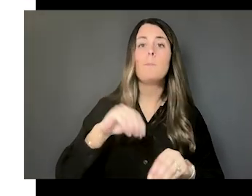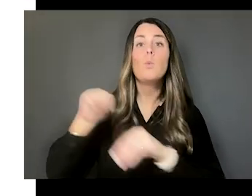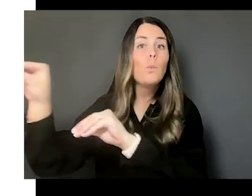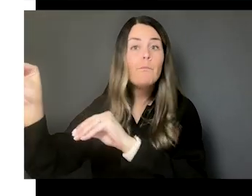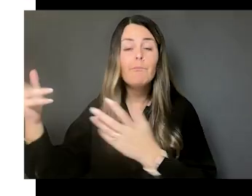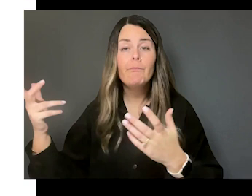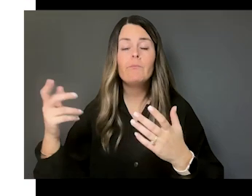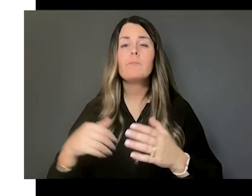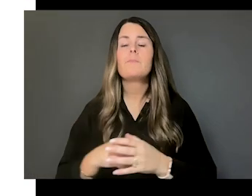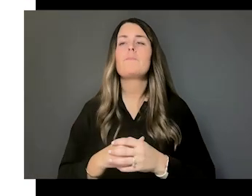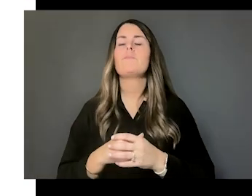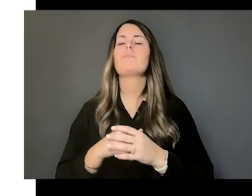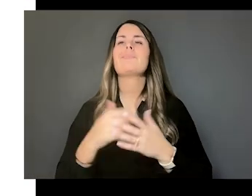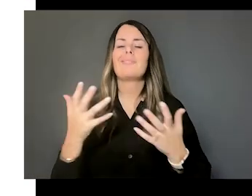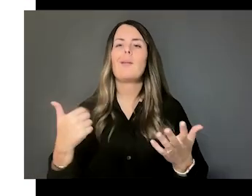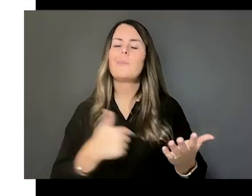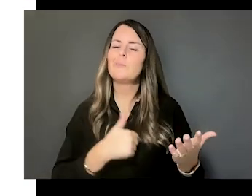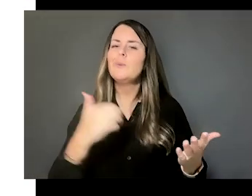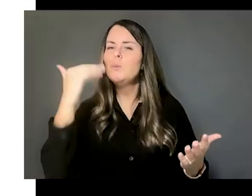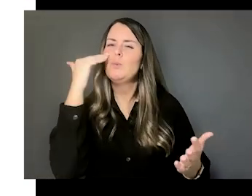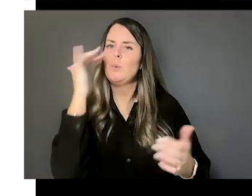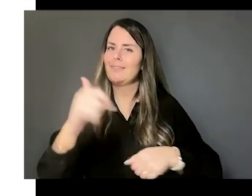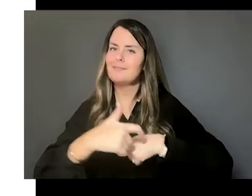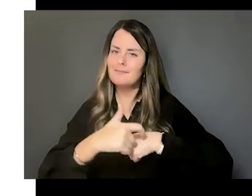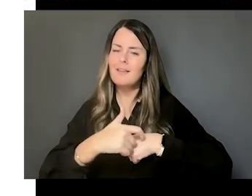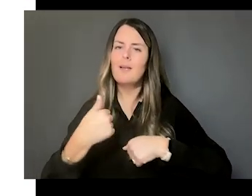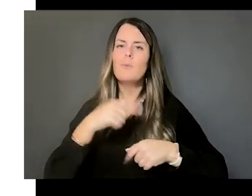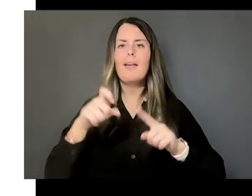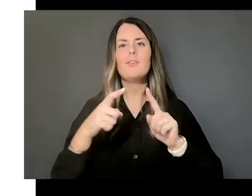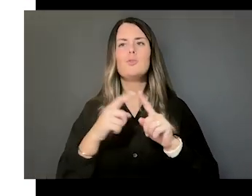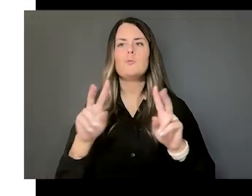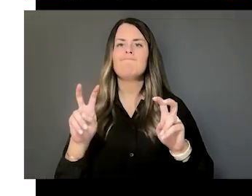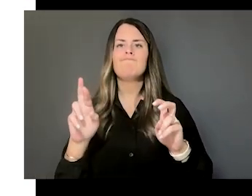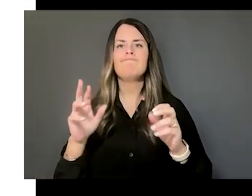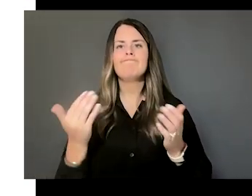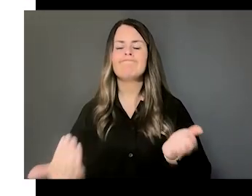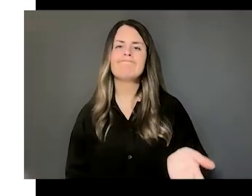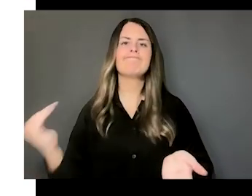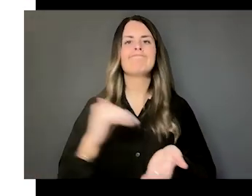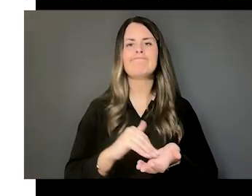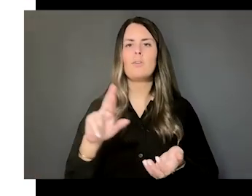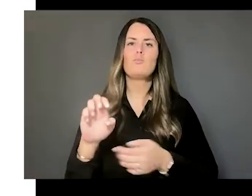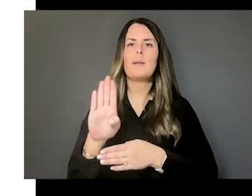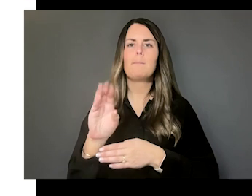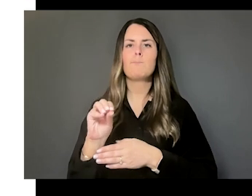So we knew that we had to sort of reboot our implementation.